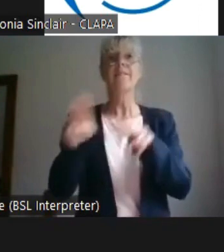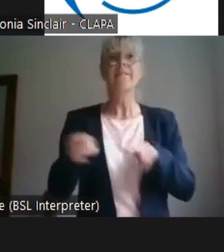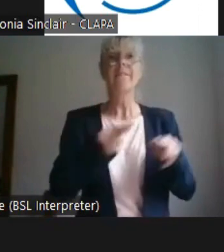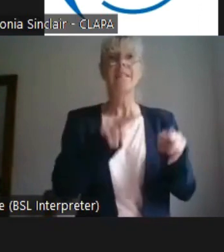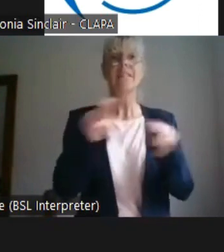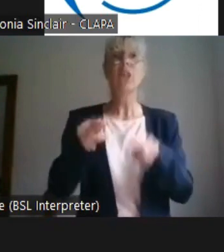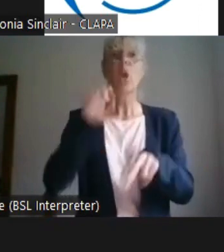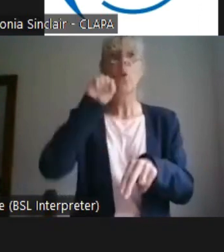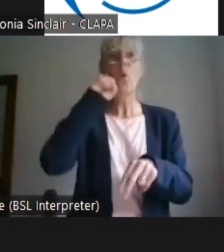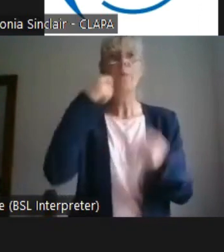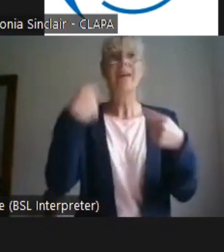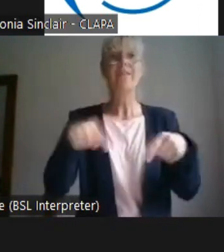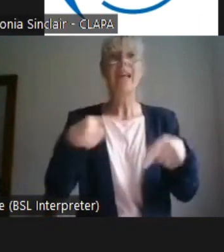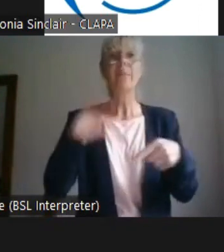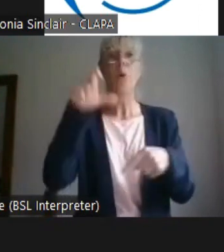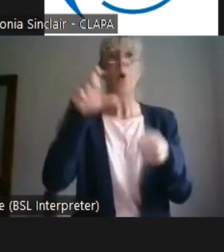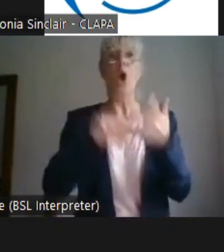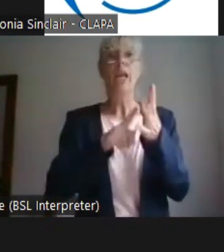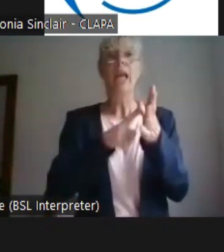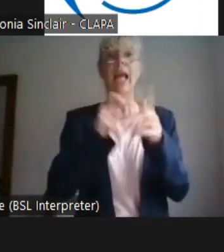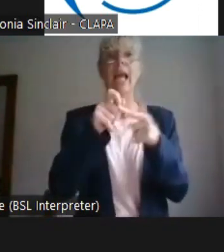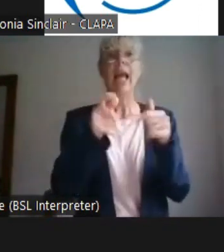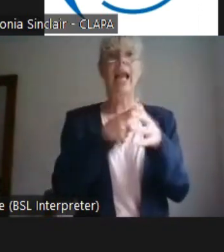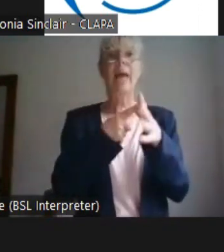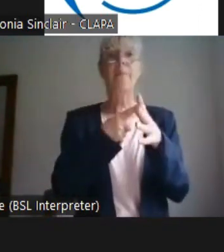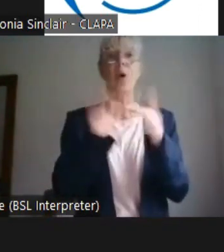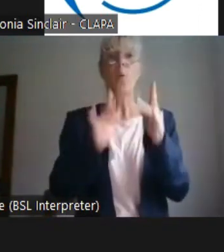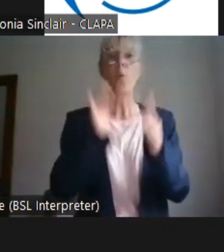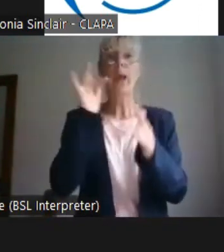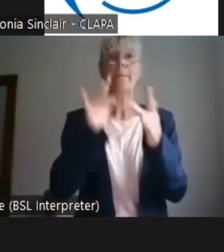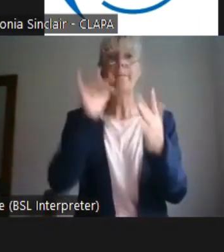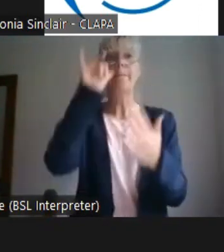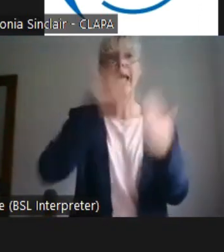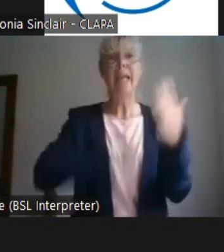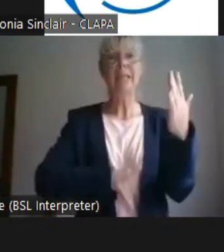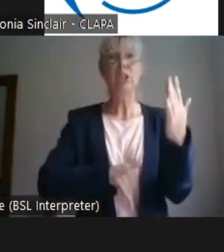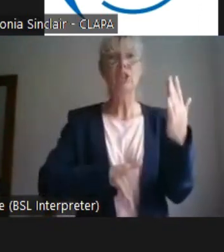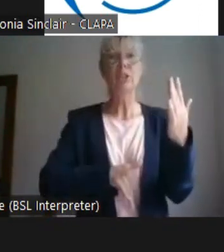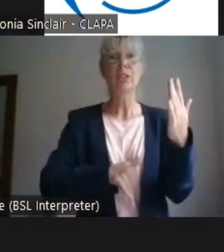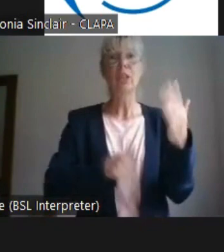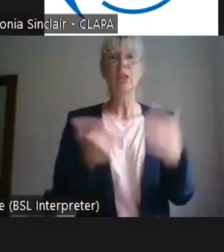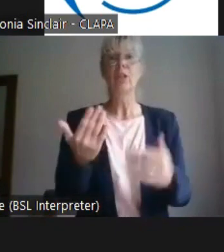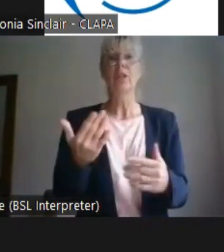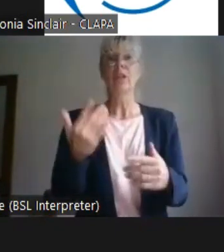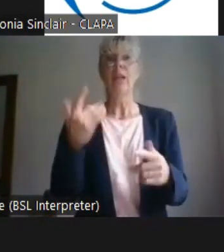page straight away um and the subtitled version will be posted on The CLAPA website as soon as